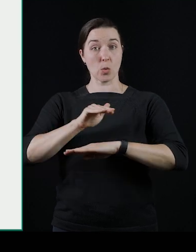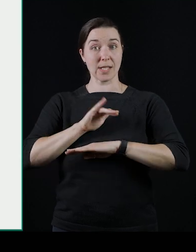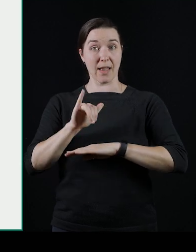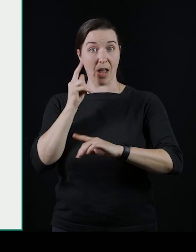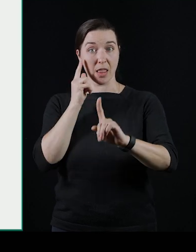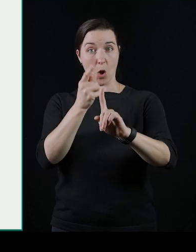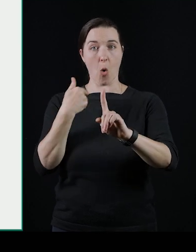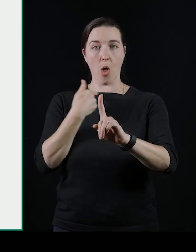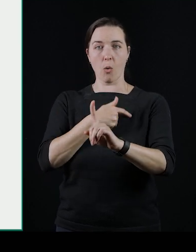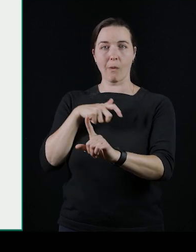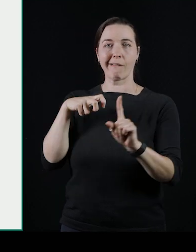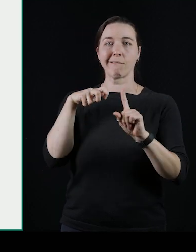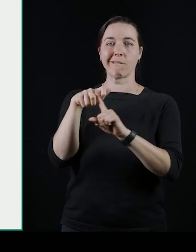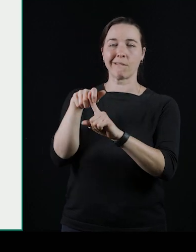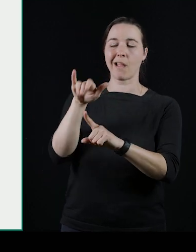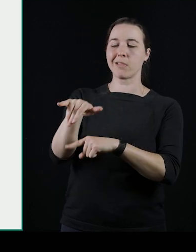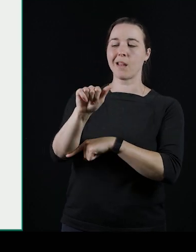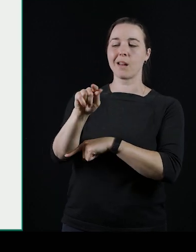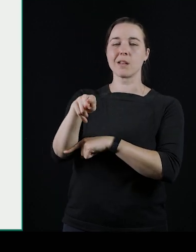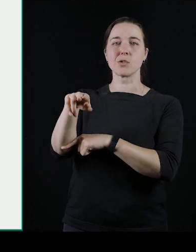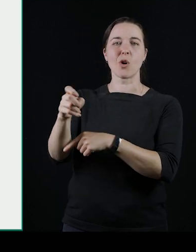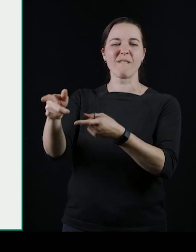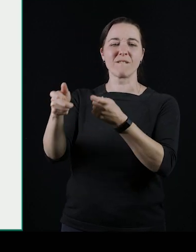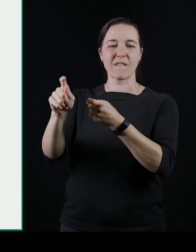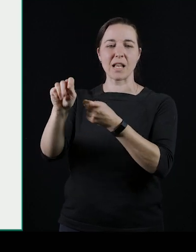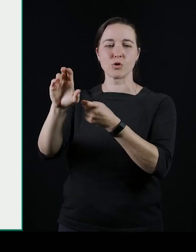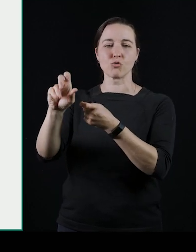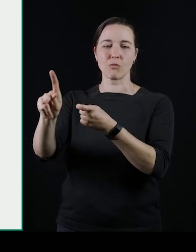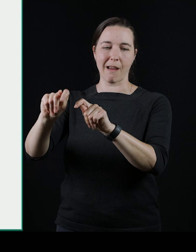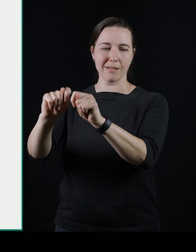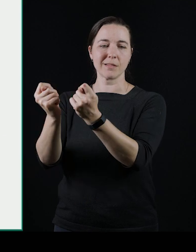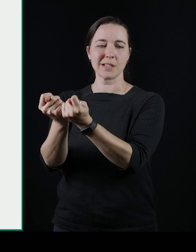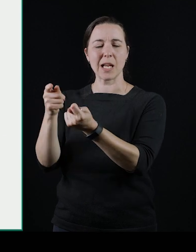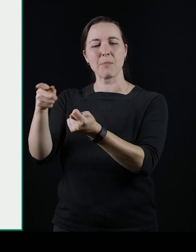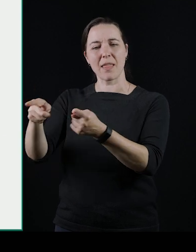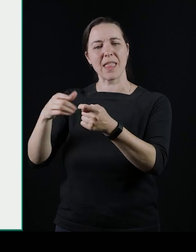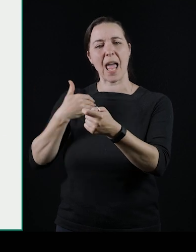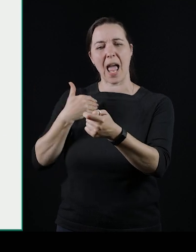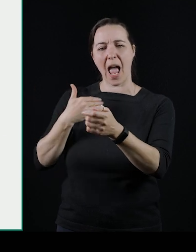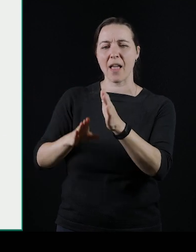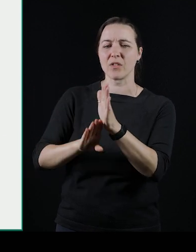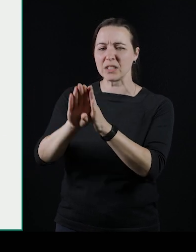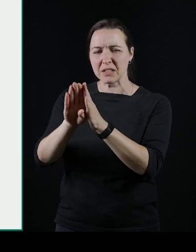we enlisted the help of the Azure FastTrack Team. This team has developed good job patterns